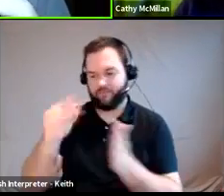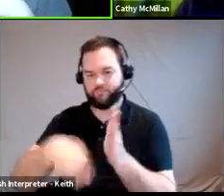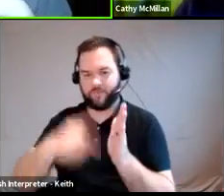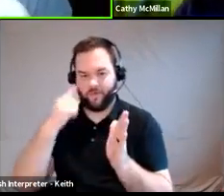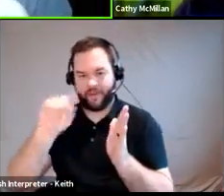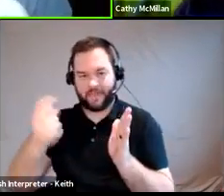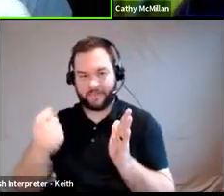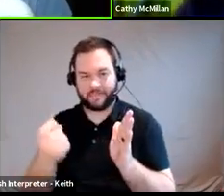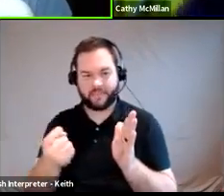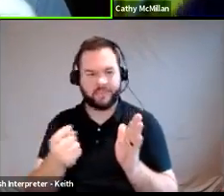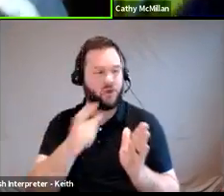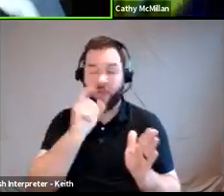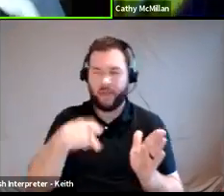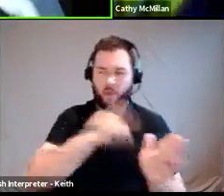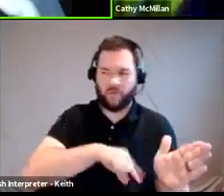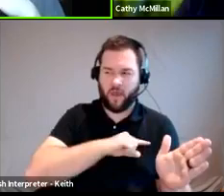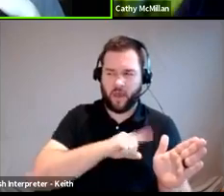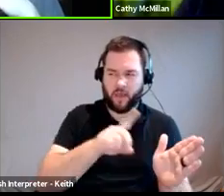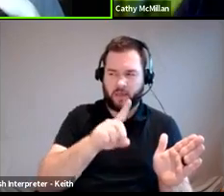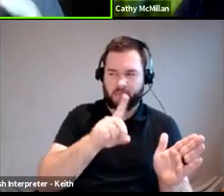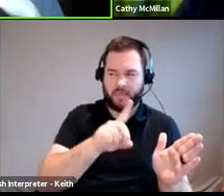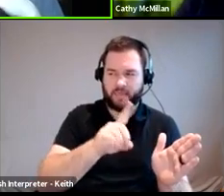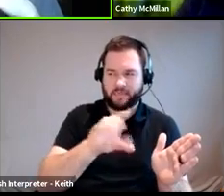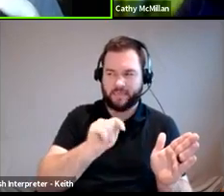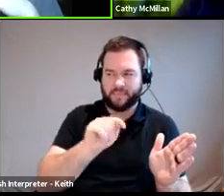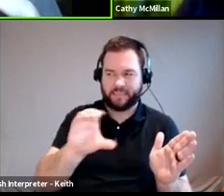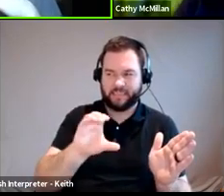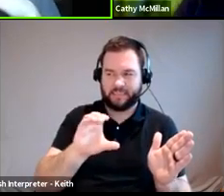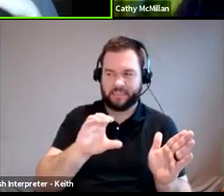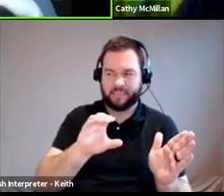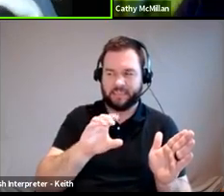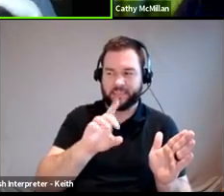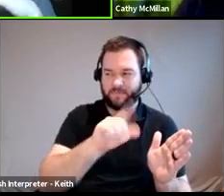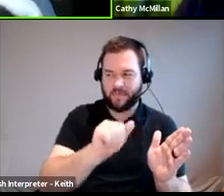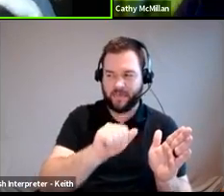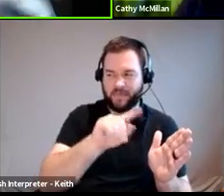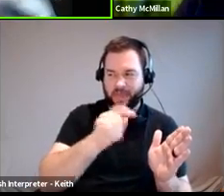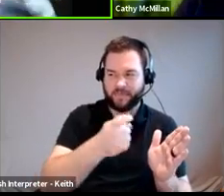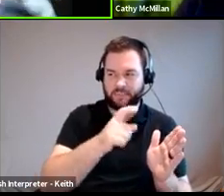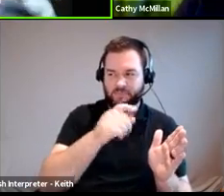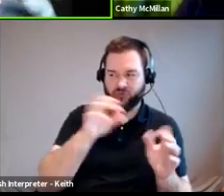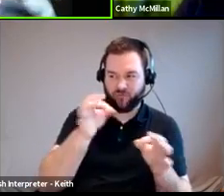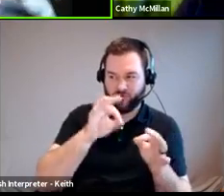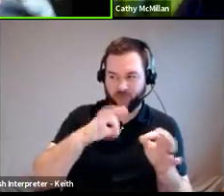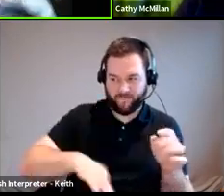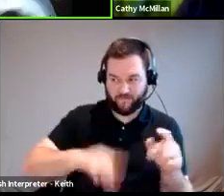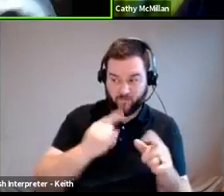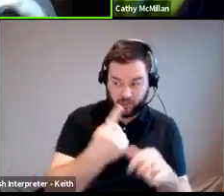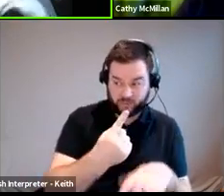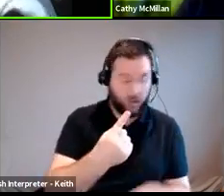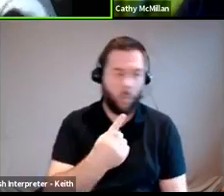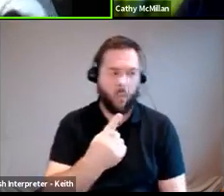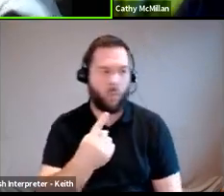Okay. you don't have to qualify for. r the development of r the development for the dTC for r the development for the dTC for the disability tax credit